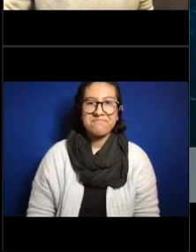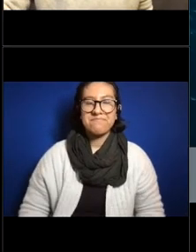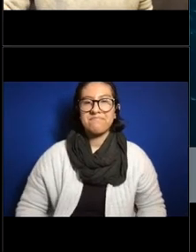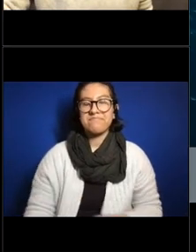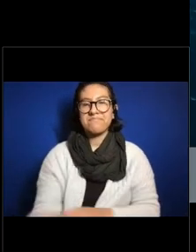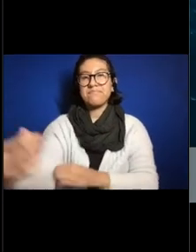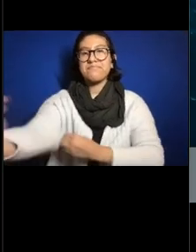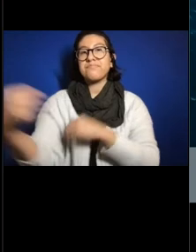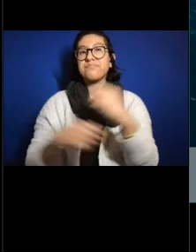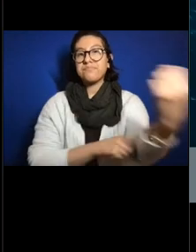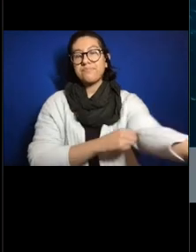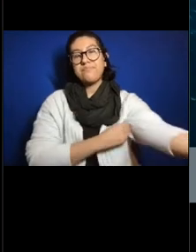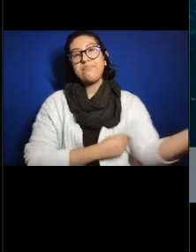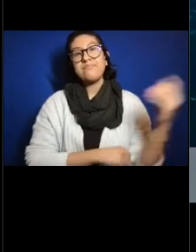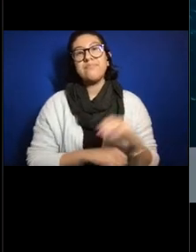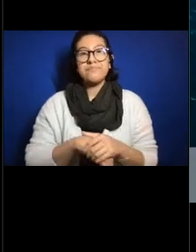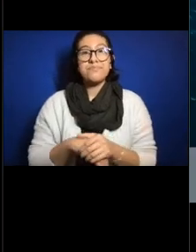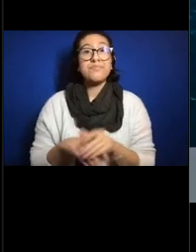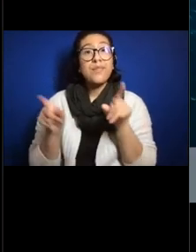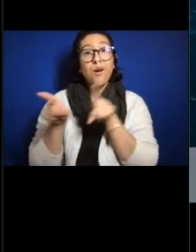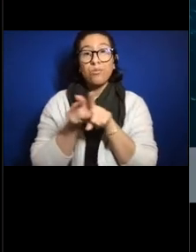So I also wanted to share with you that